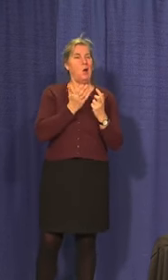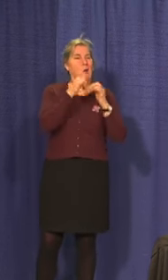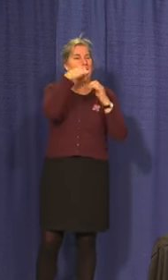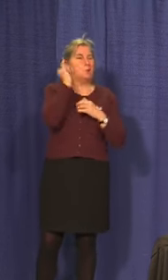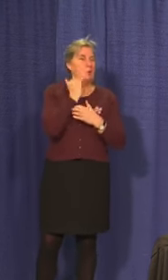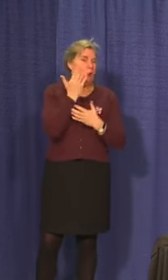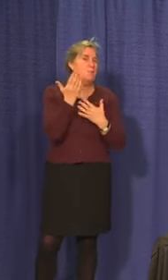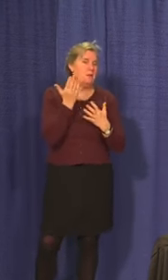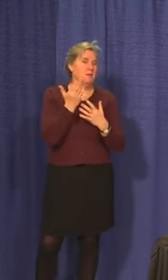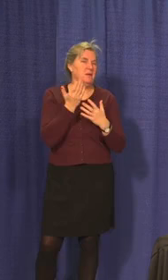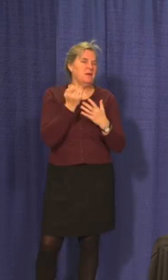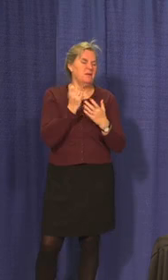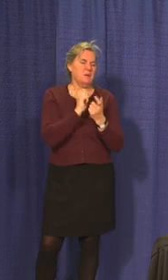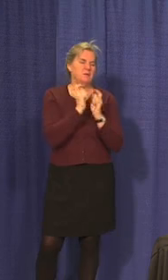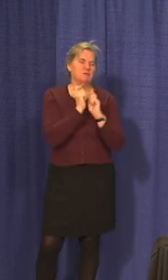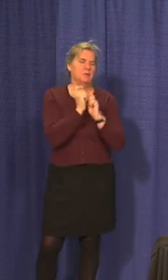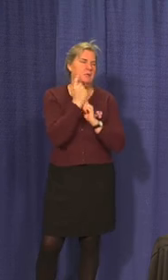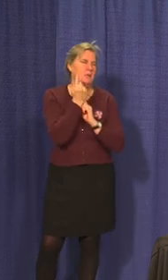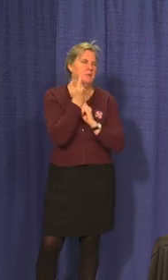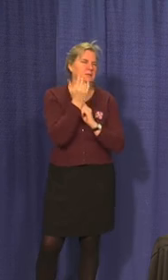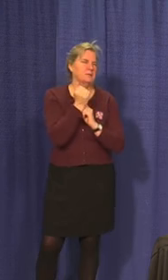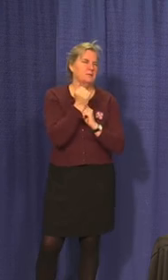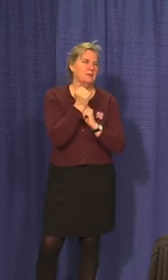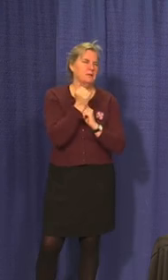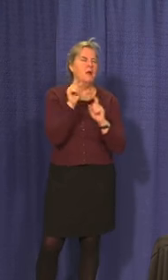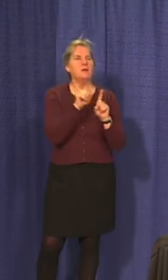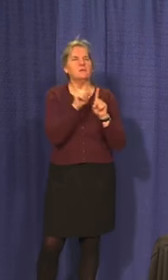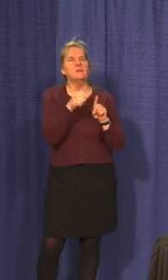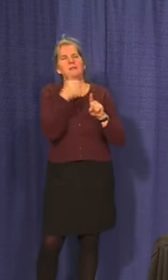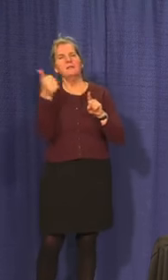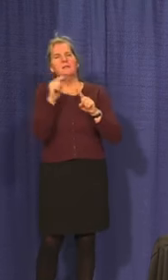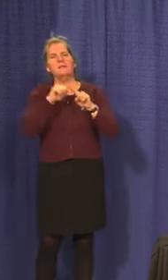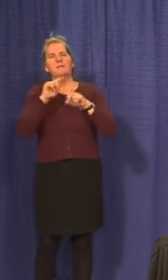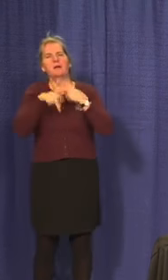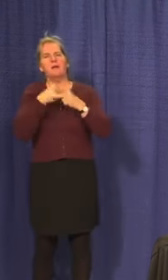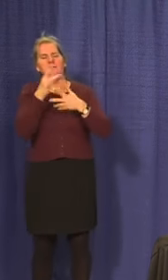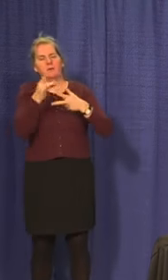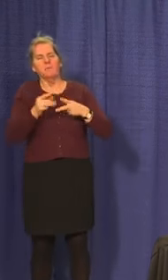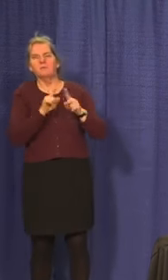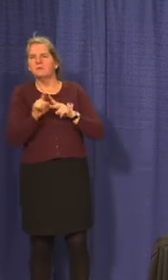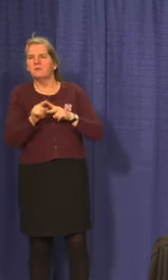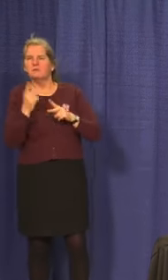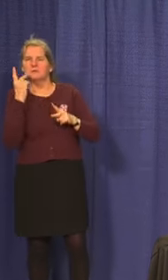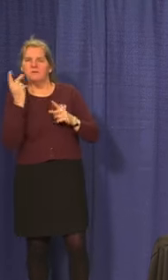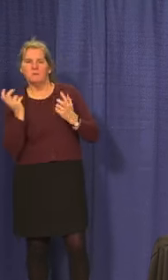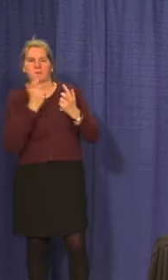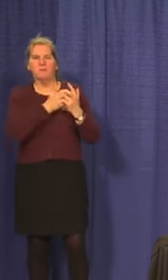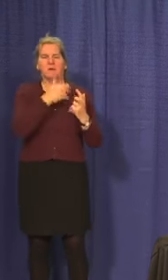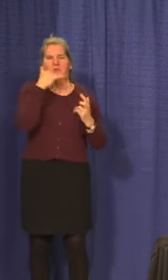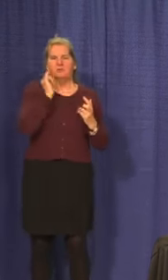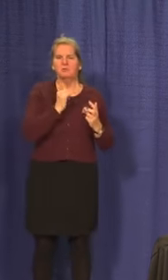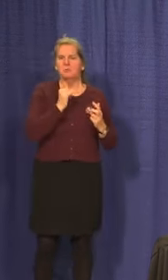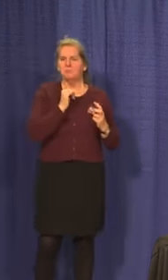JURISDICTION, WE'RE ALSO LOOKING AT WHAT OTHER OPTIONS, SIMILAR OPTIONS MIGHT BE OUT THERE.